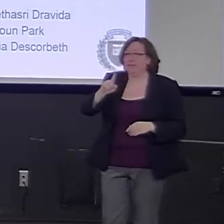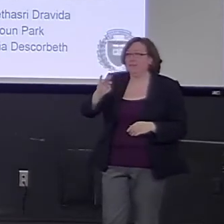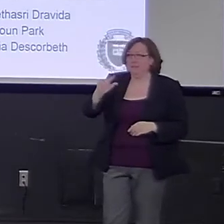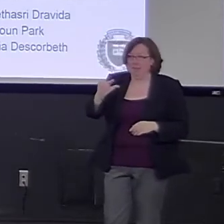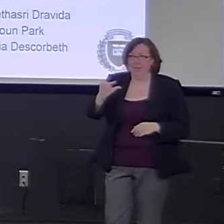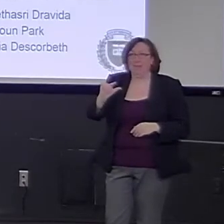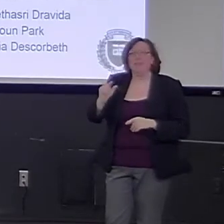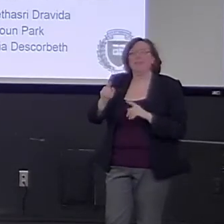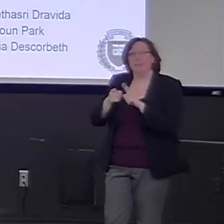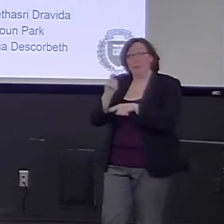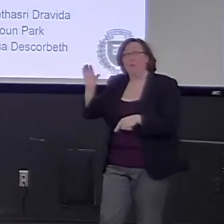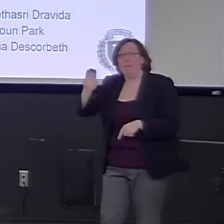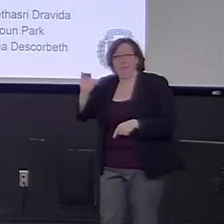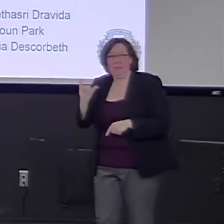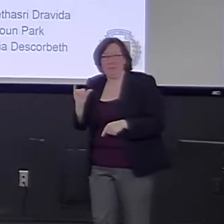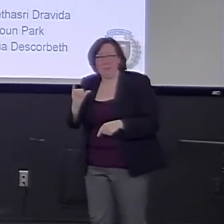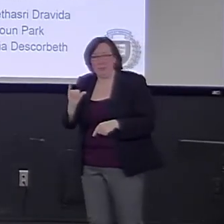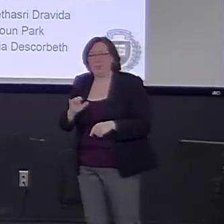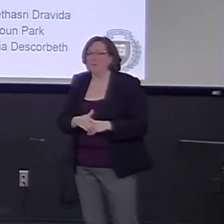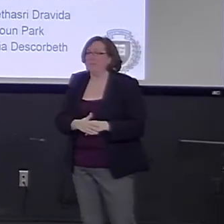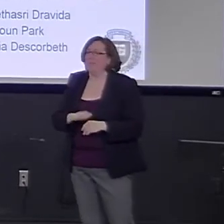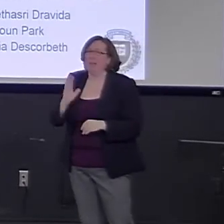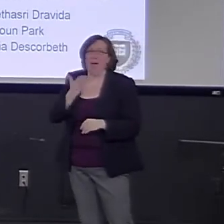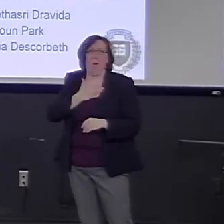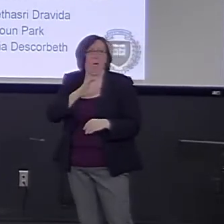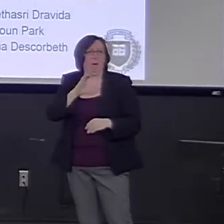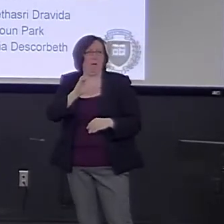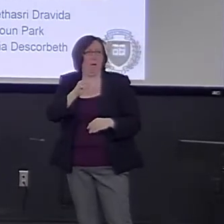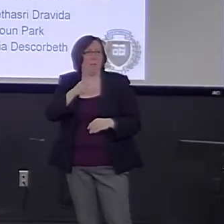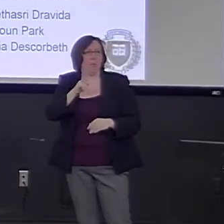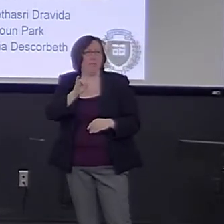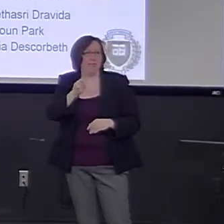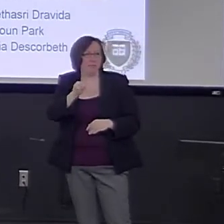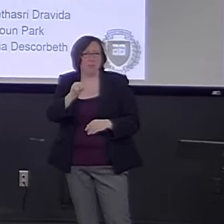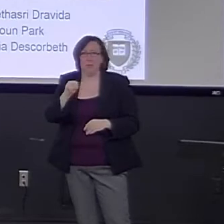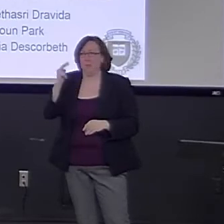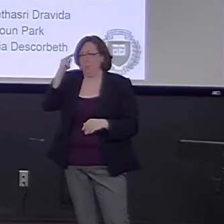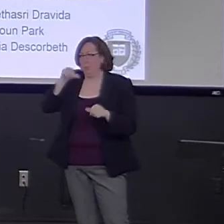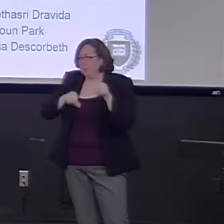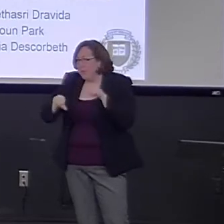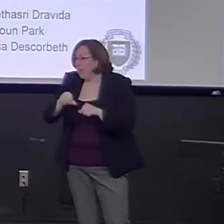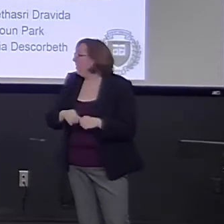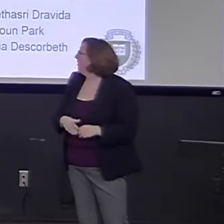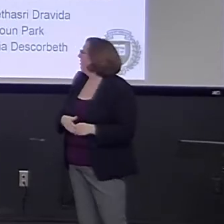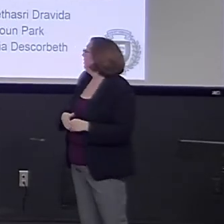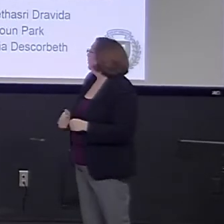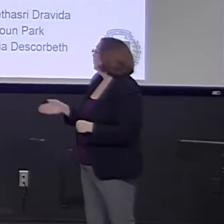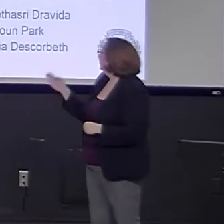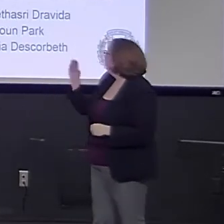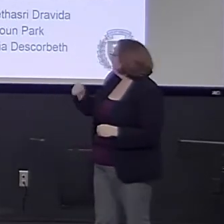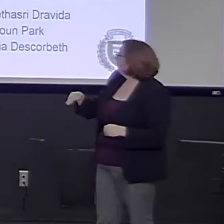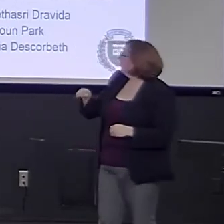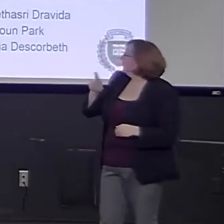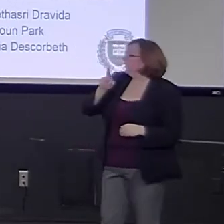and he's our chief computational neuroscientist. Ray Cappiello is our project manager, runs a tight ship,